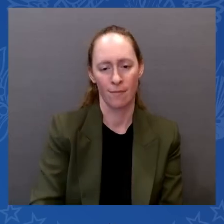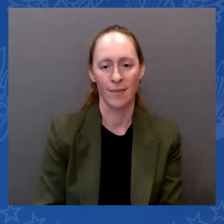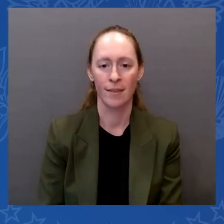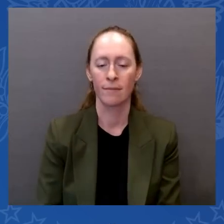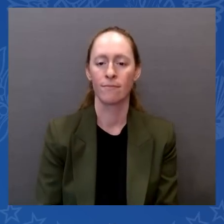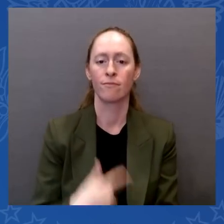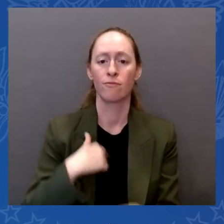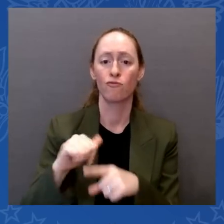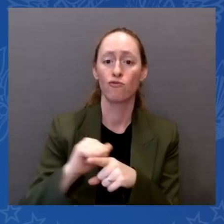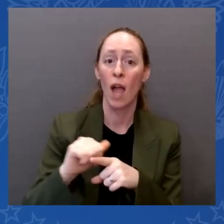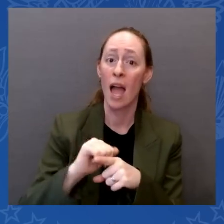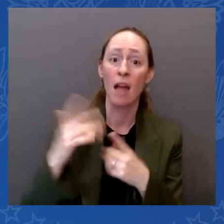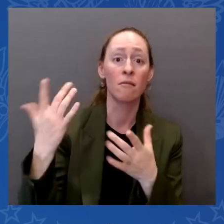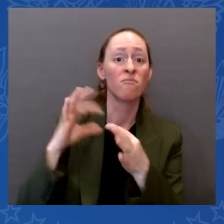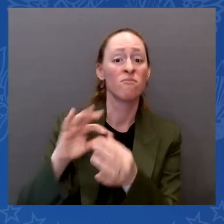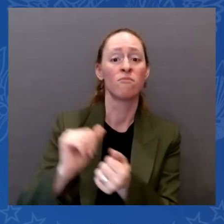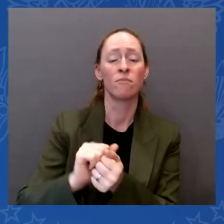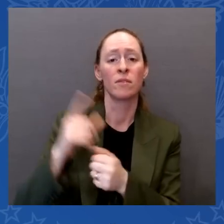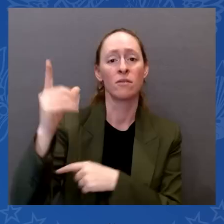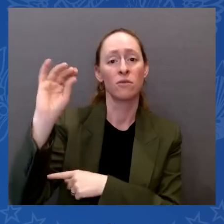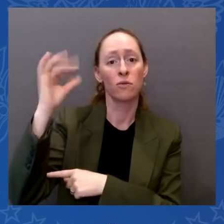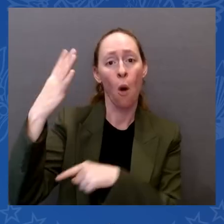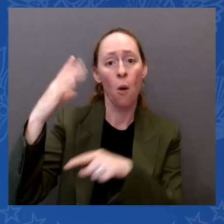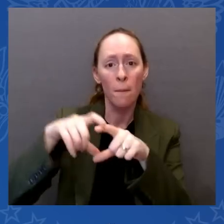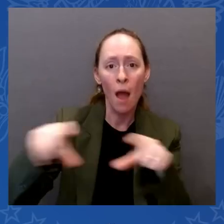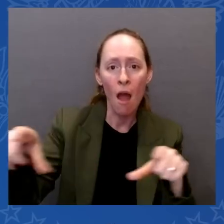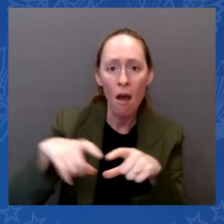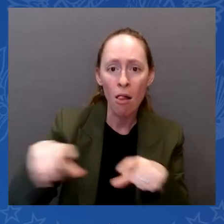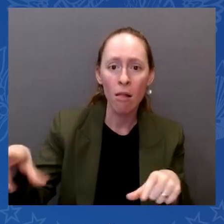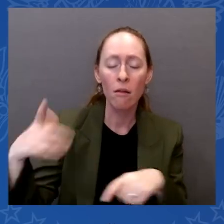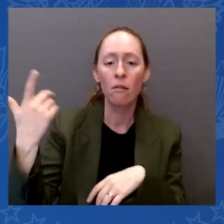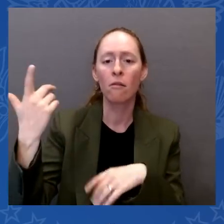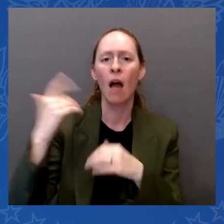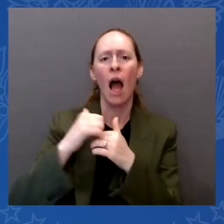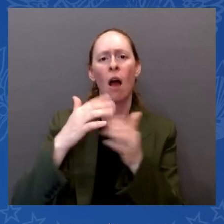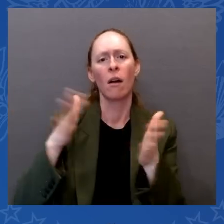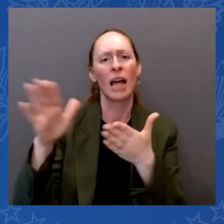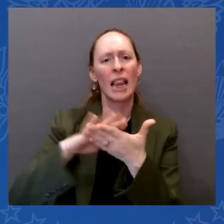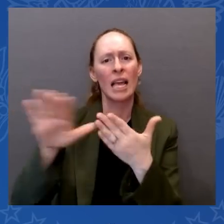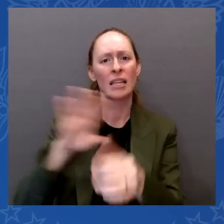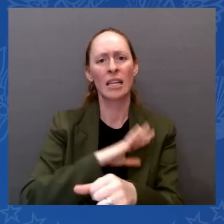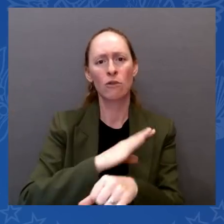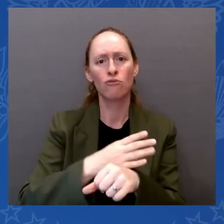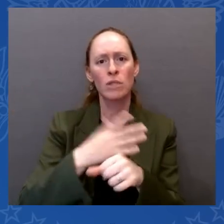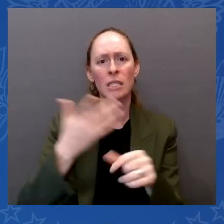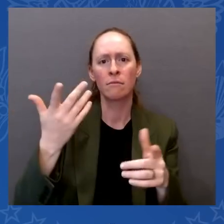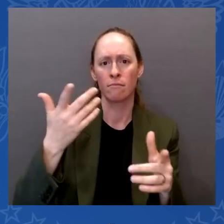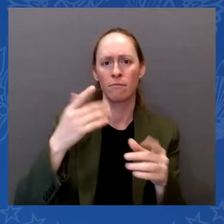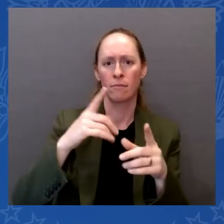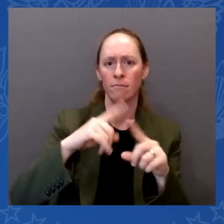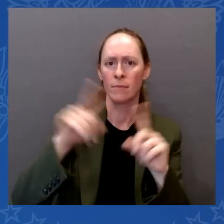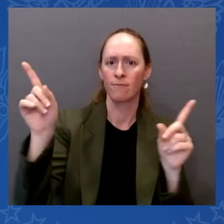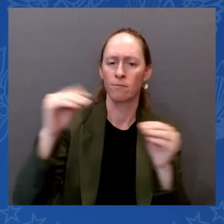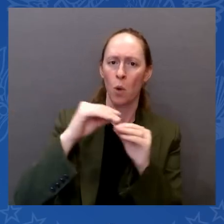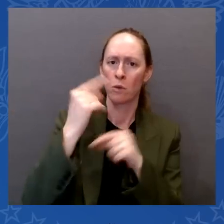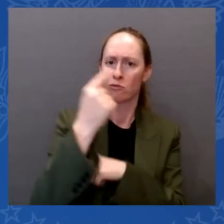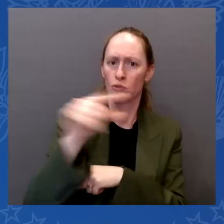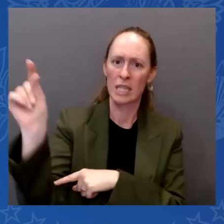that President Biden was elected to accomplish. Nationwide, the IBEW has more than 12,000 trained electricians